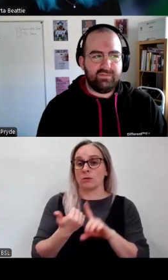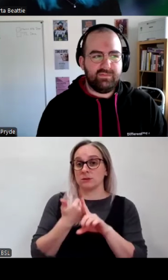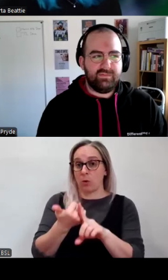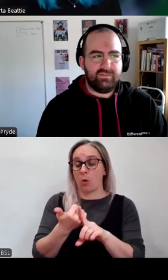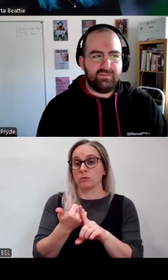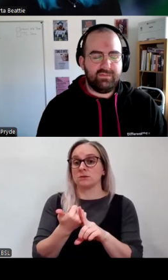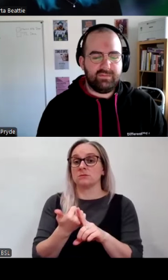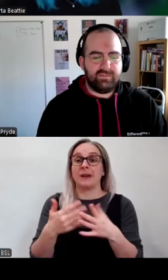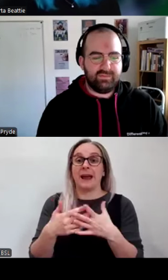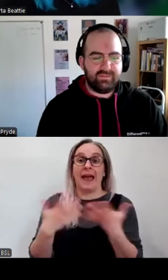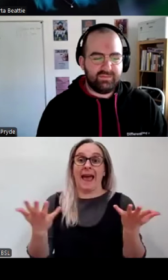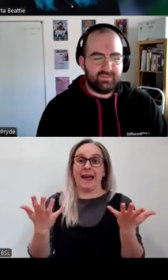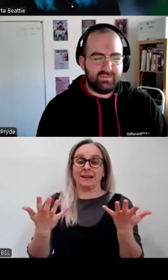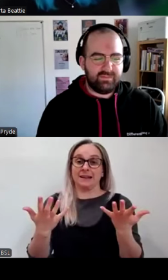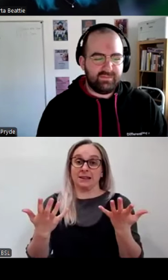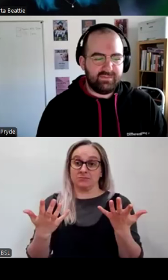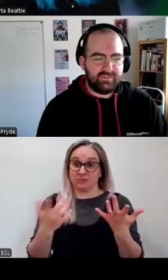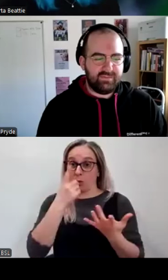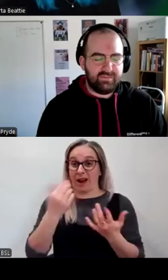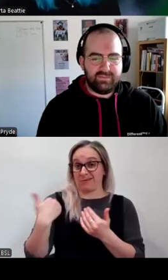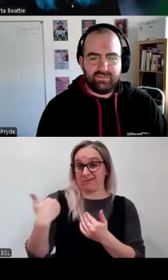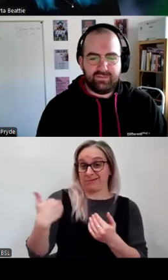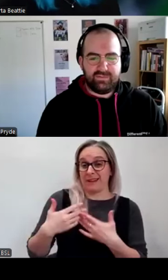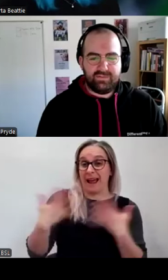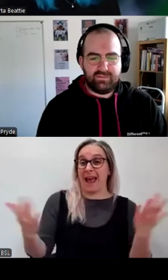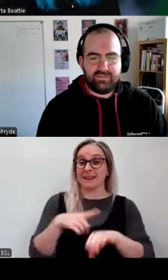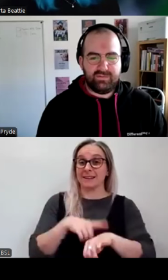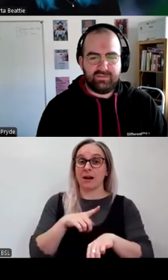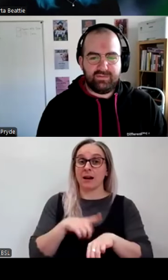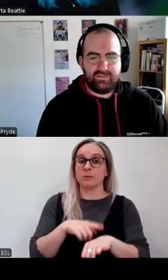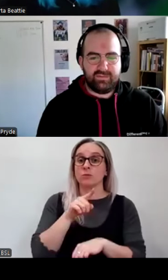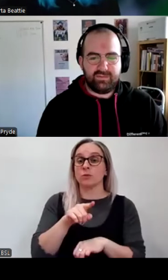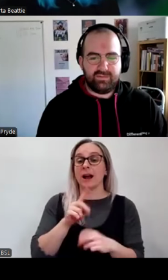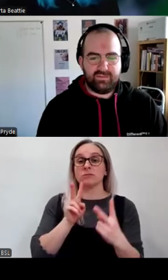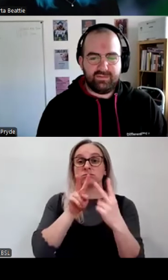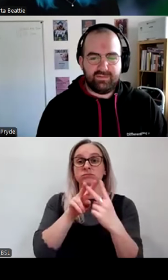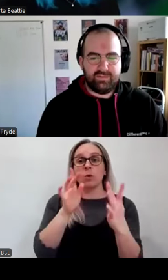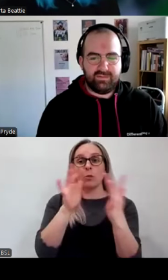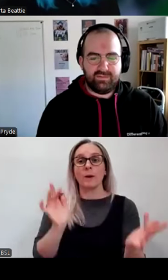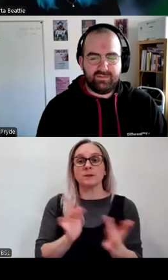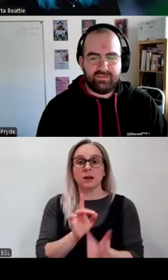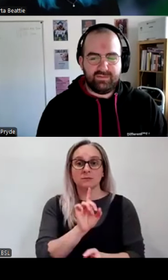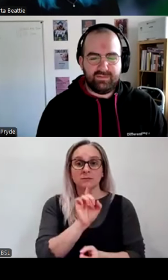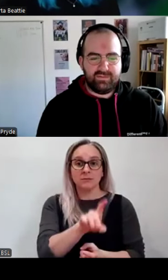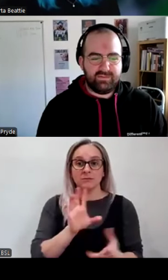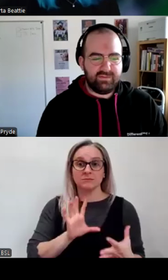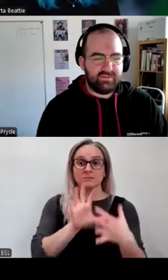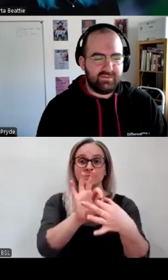All you need to do is get in touch with the Digital Culture Network on the website. You click the get in touch link and you tell us